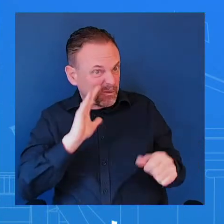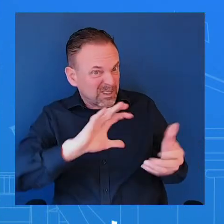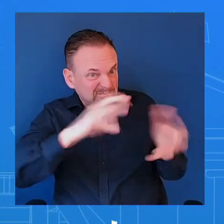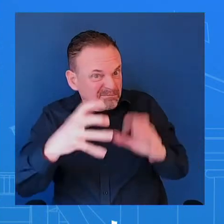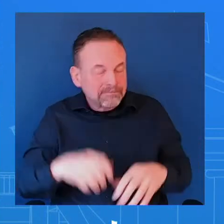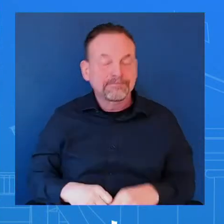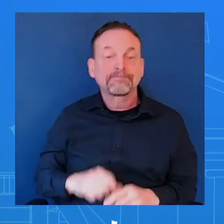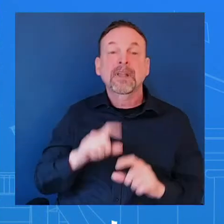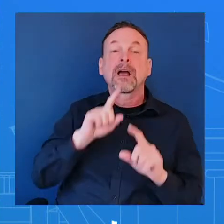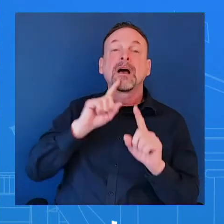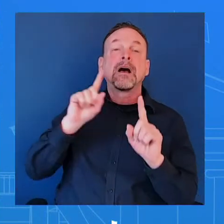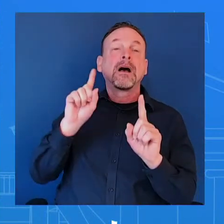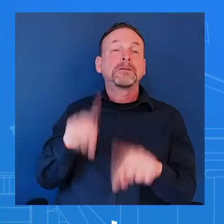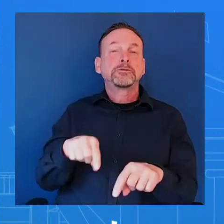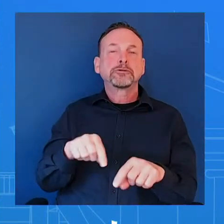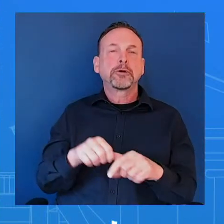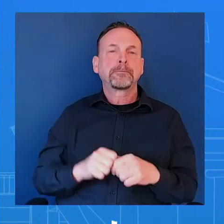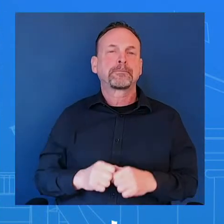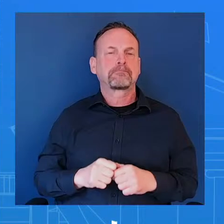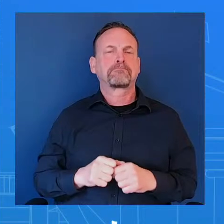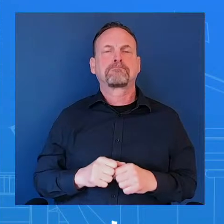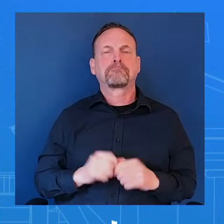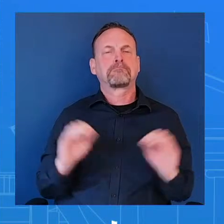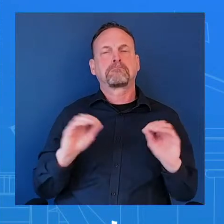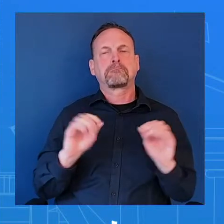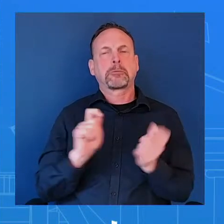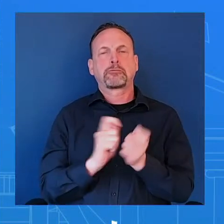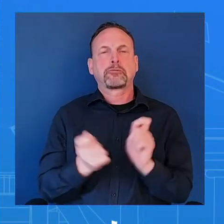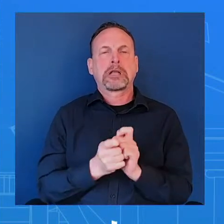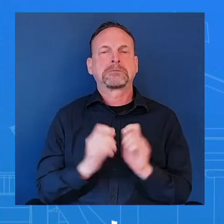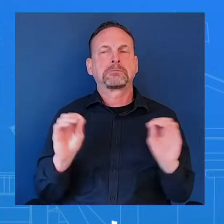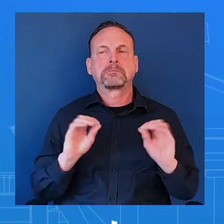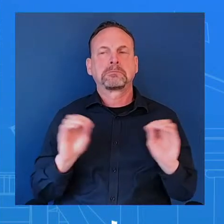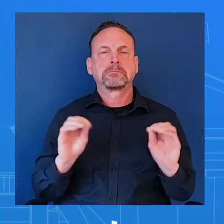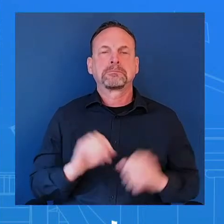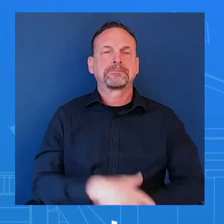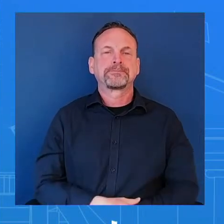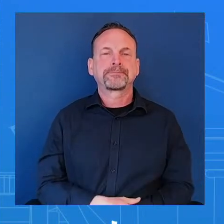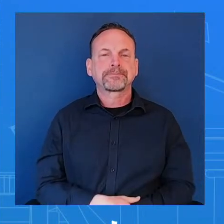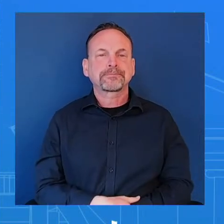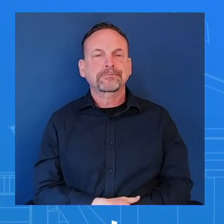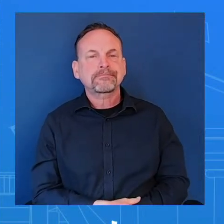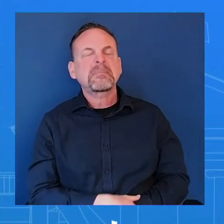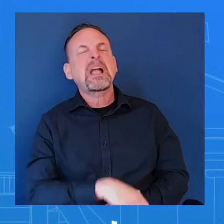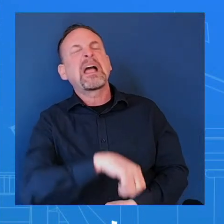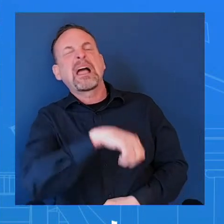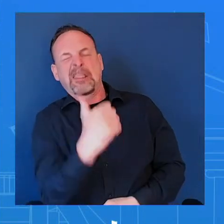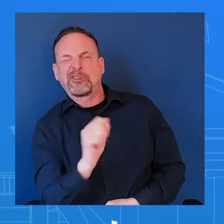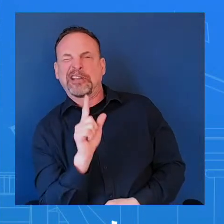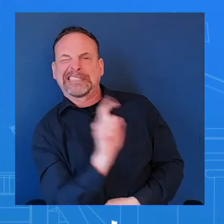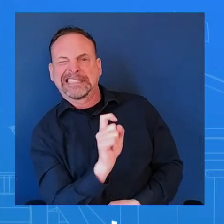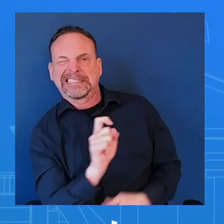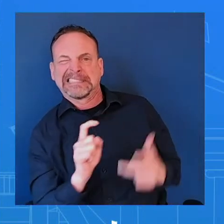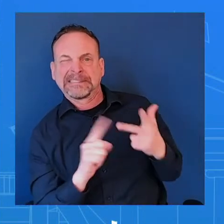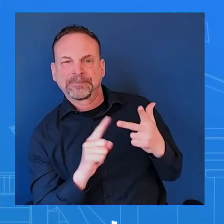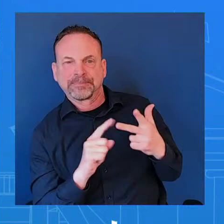QDoes the President think the meeting he had last night with Muslim leaders was useful? And is there any reaction or comment